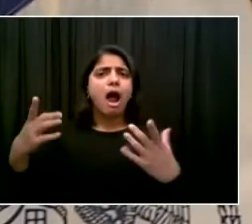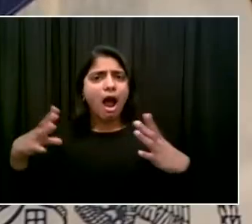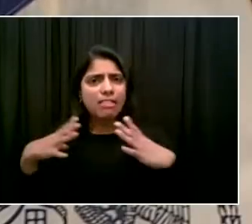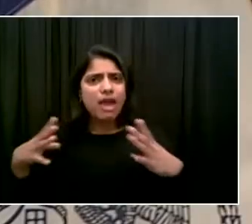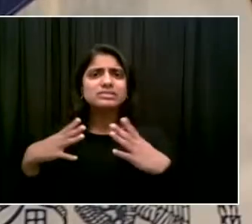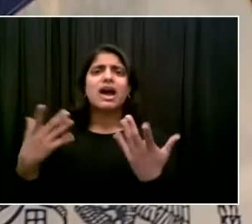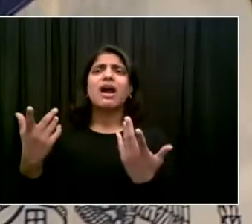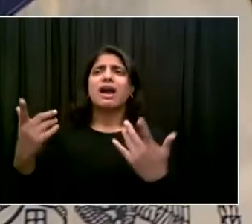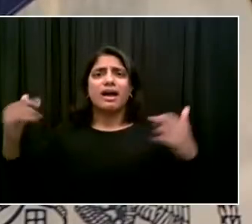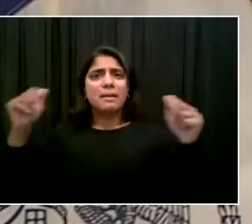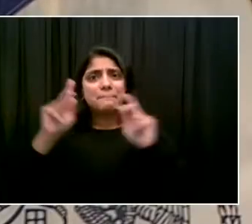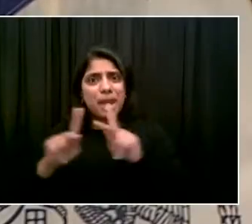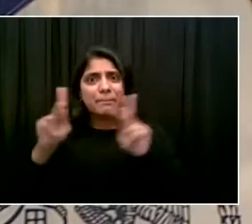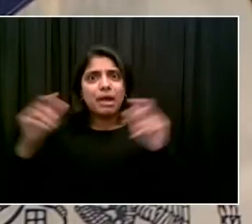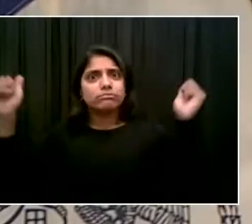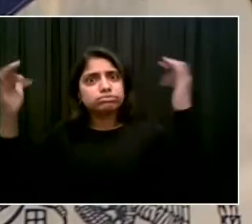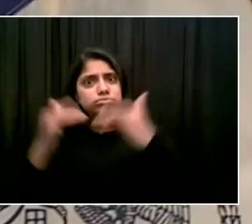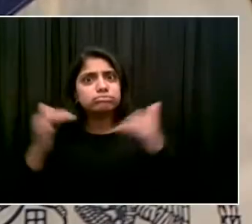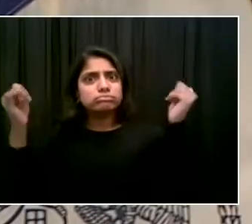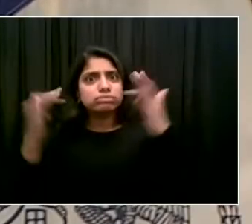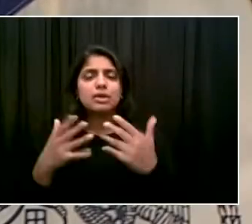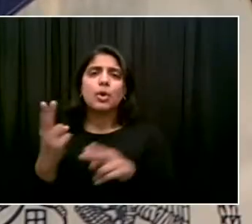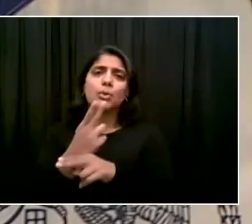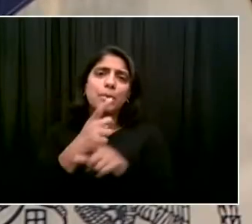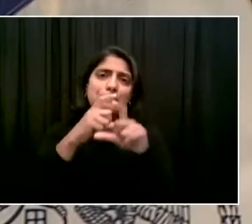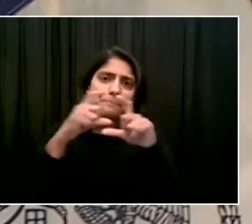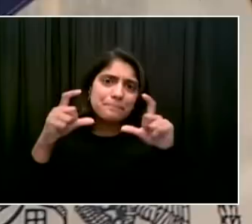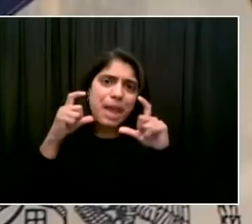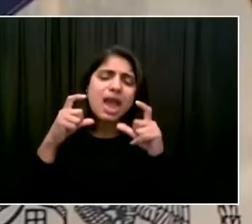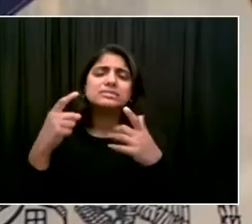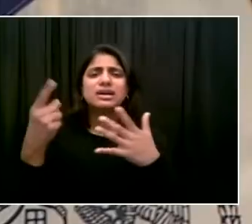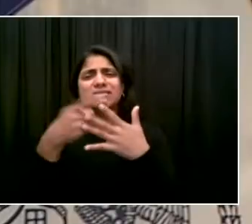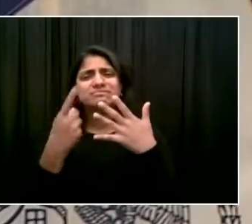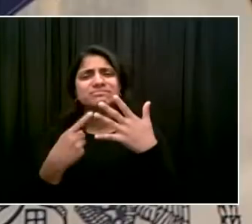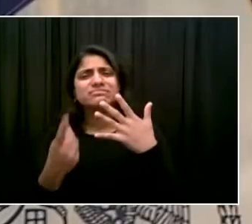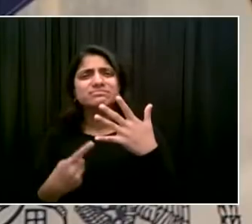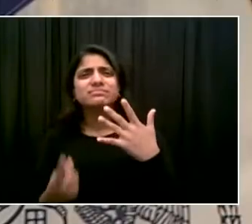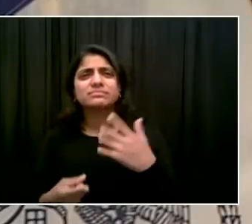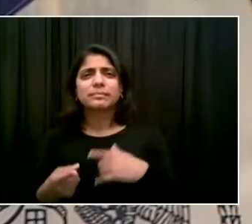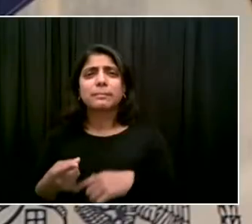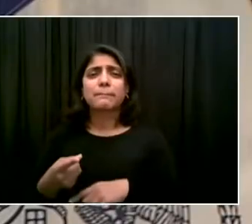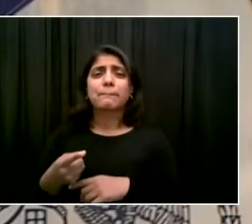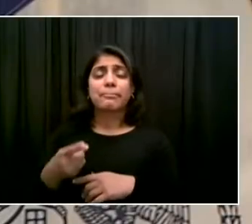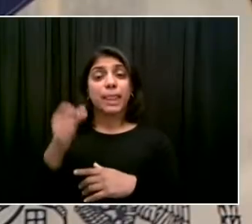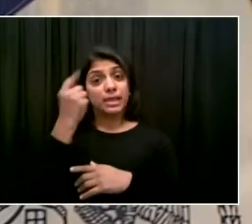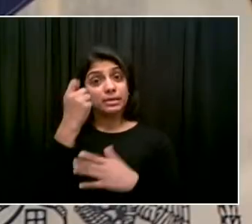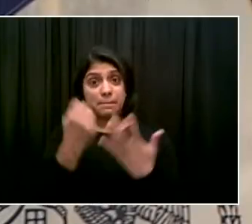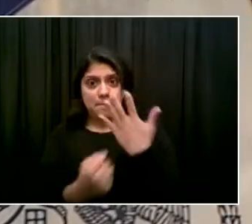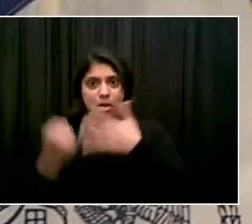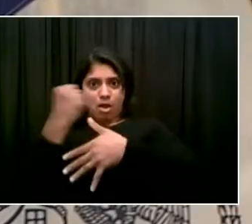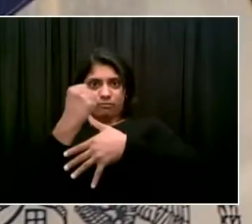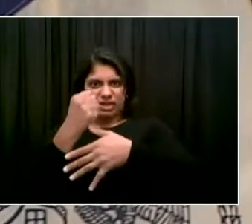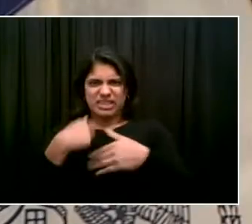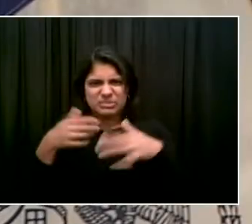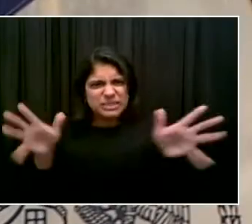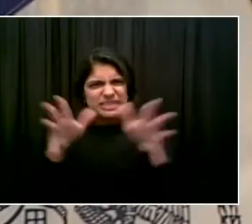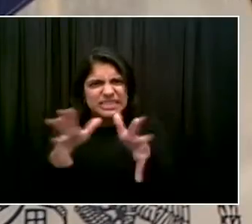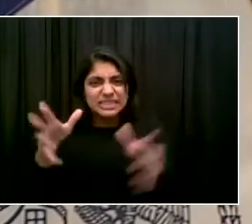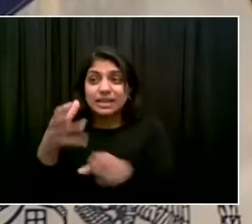E USOF MASKS AND OTHER TOOLS. WE'RE GOING TO